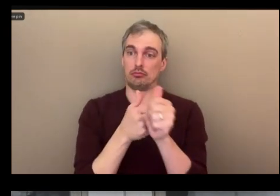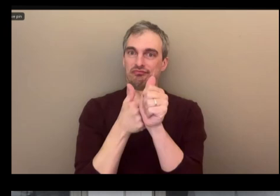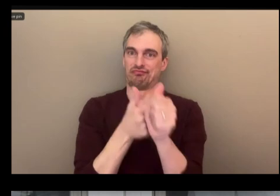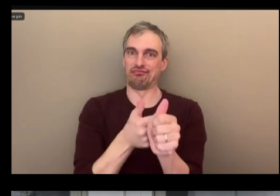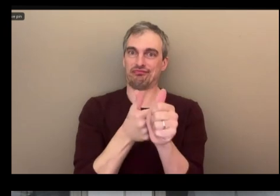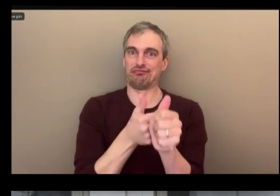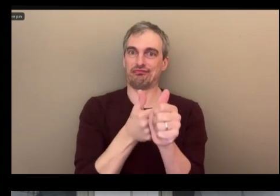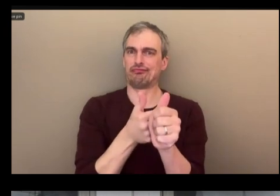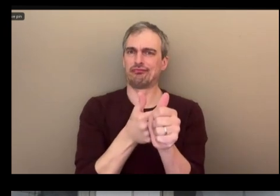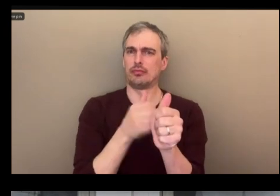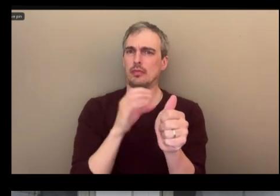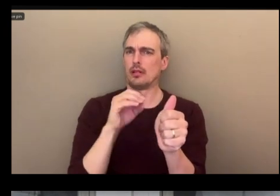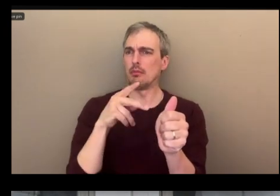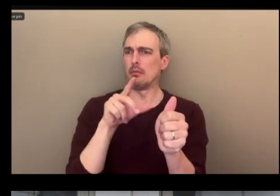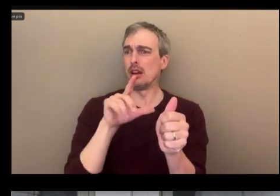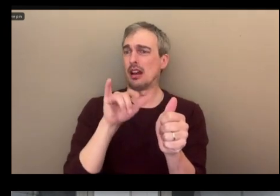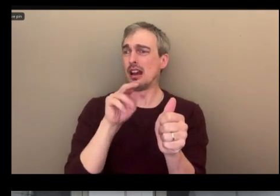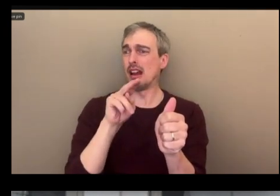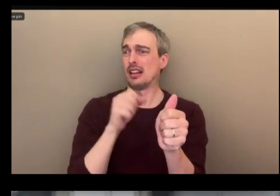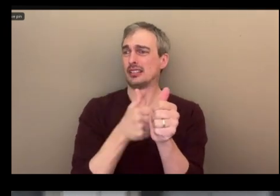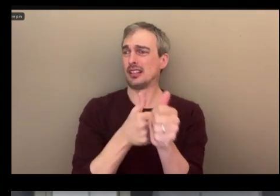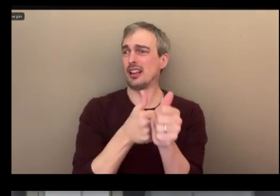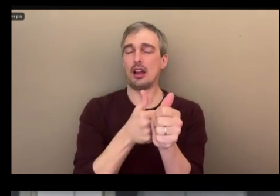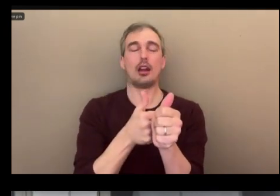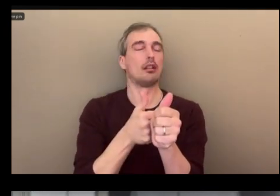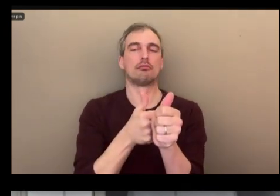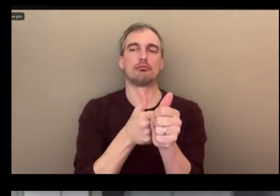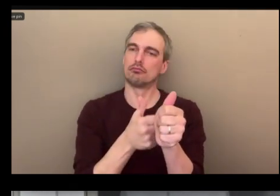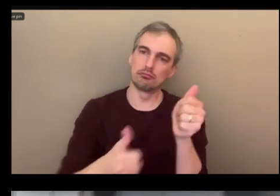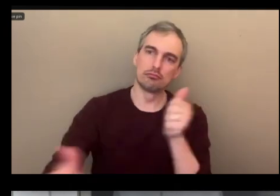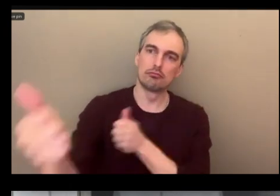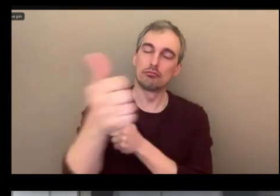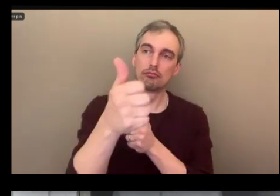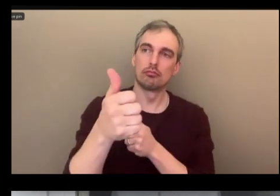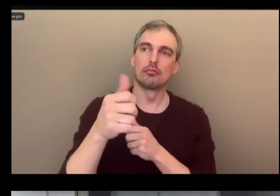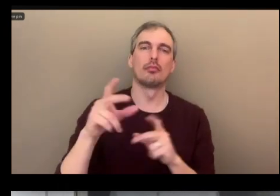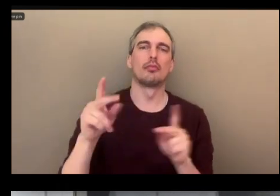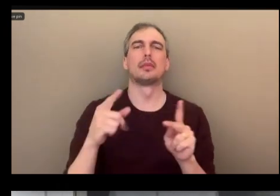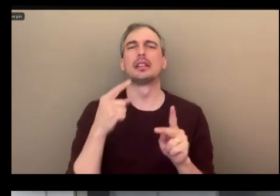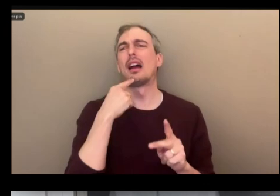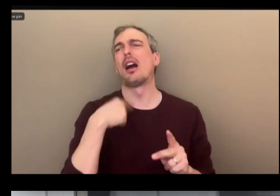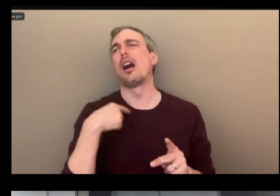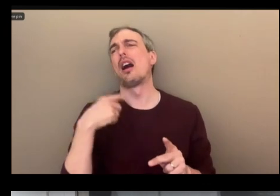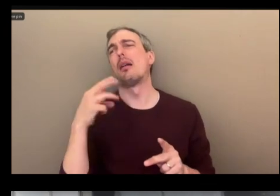I'm compliant from a WCAG perspective. That's great. And again, table stakes.